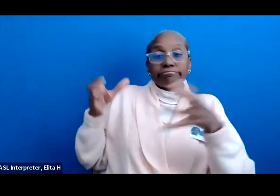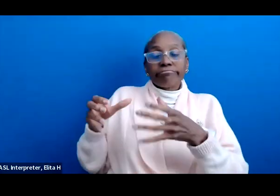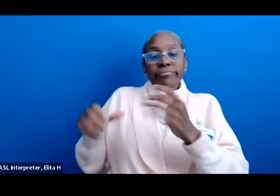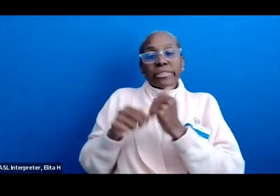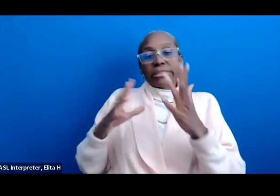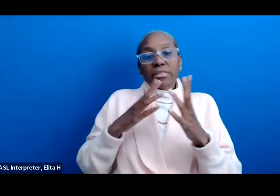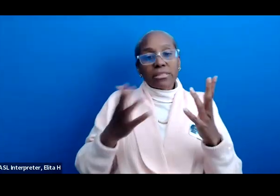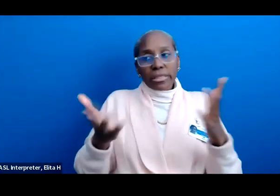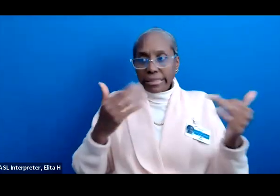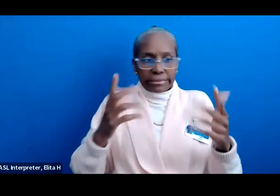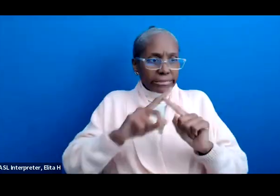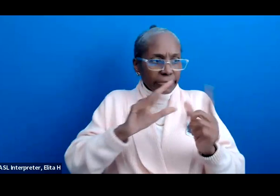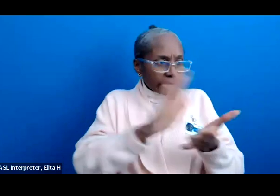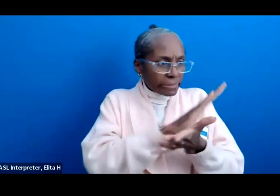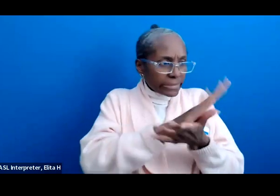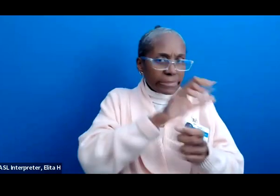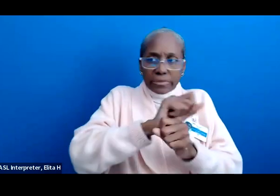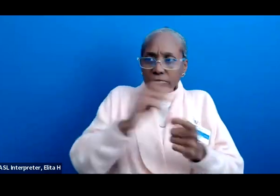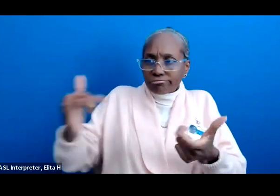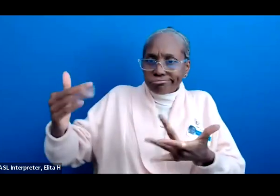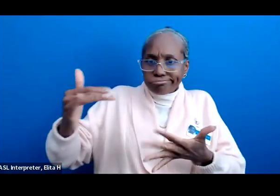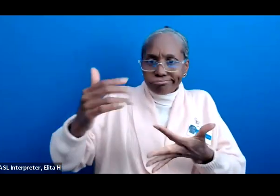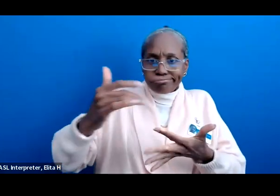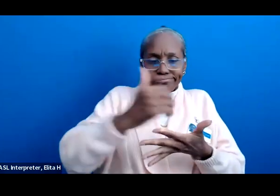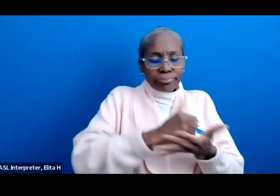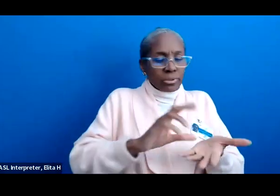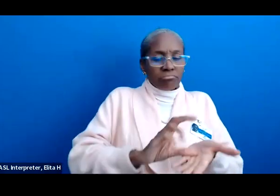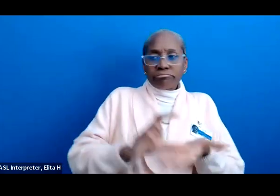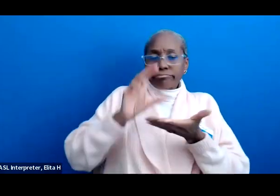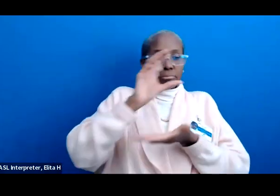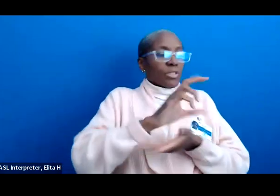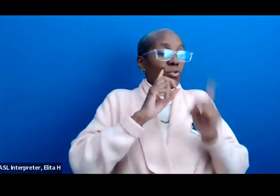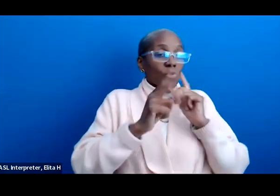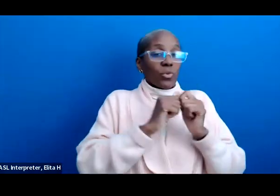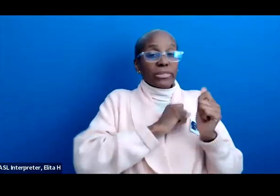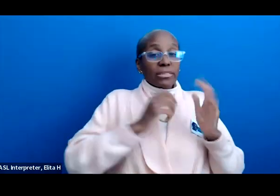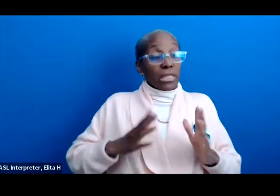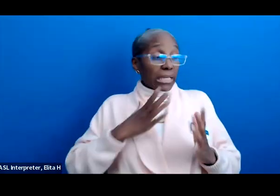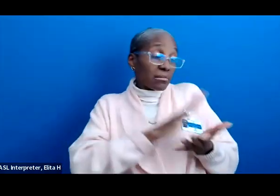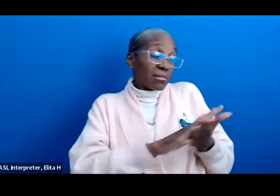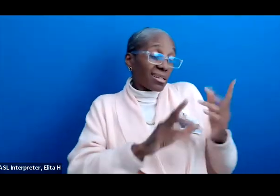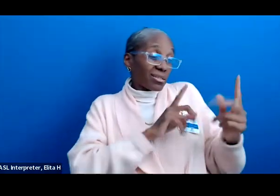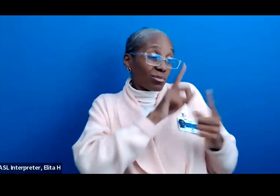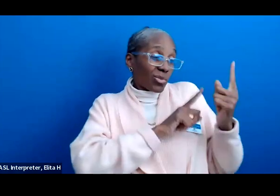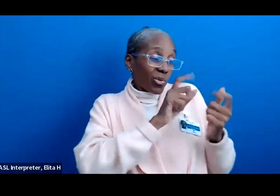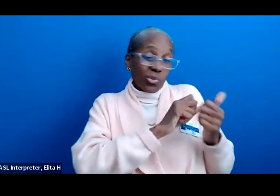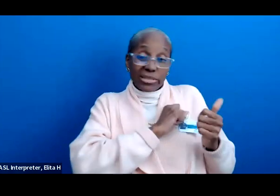body of work to inform the Senator. It's nice to be able to talk to them one on one. It's nice to be able to meet them.